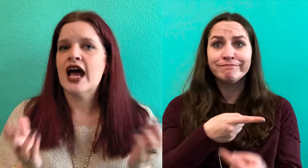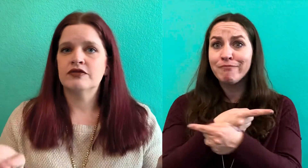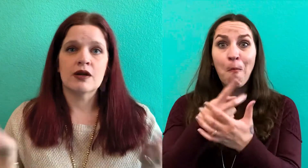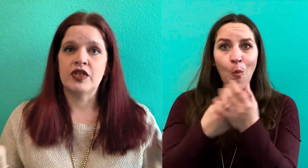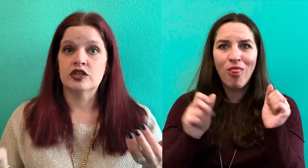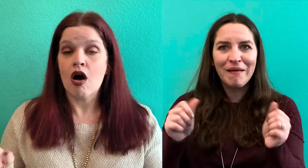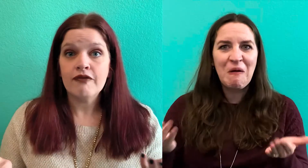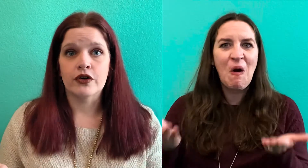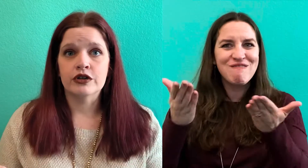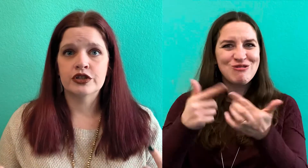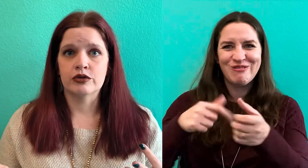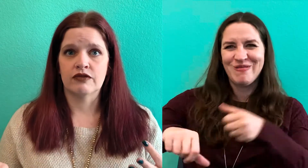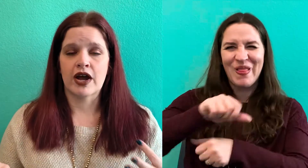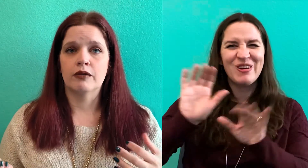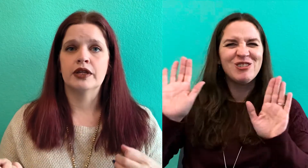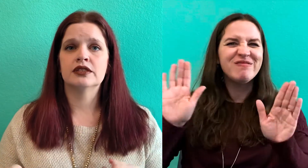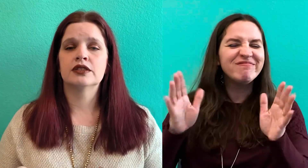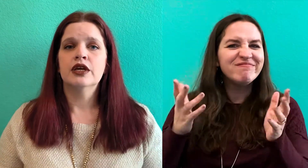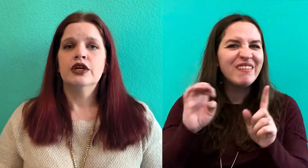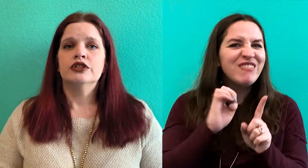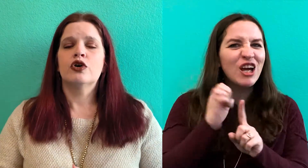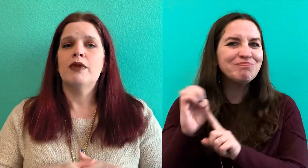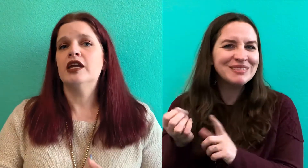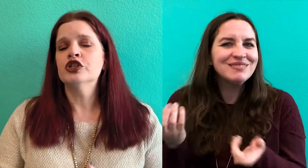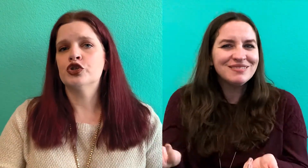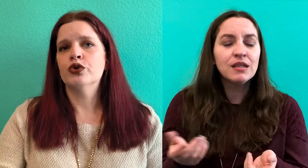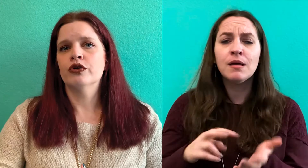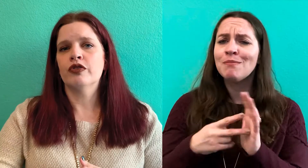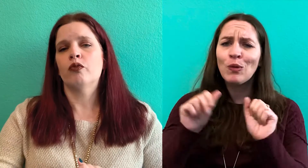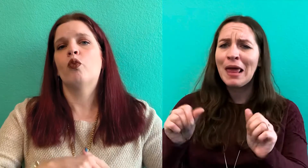have something to offer to those environments. So making sure when you're working in